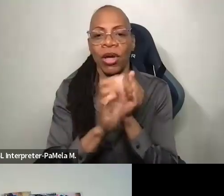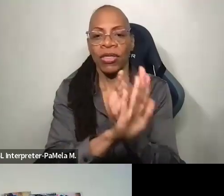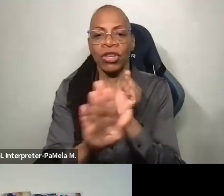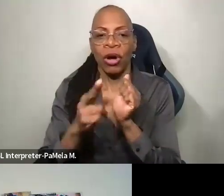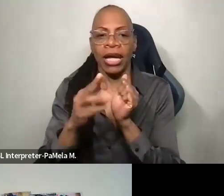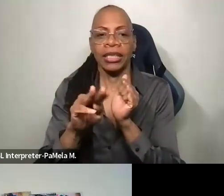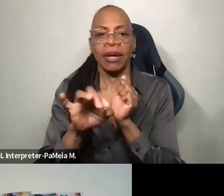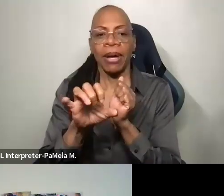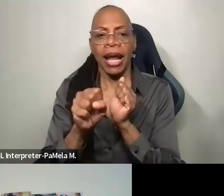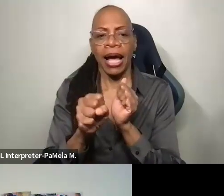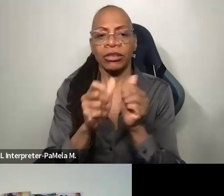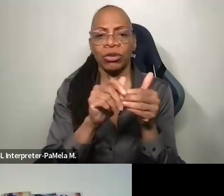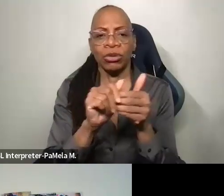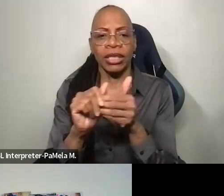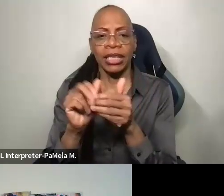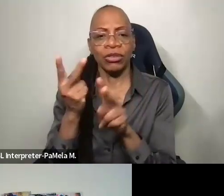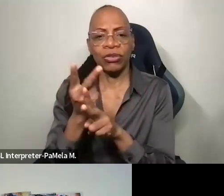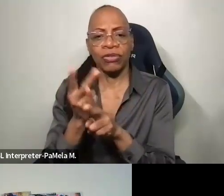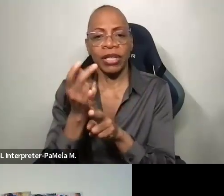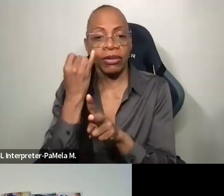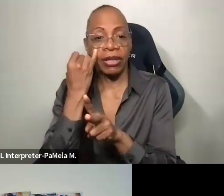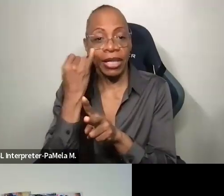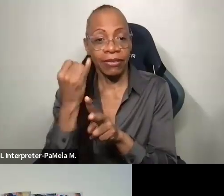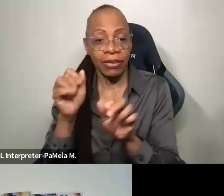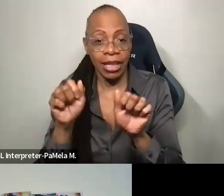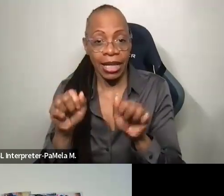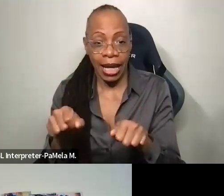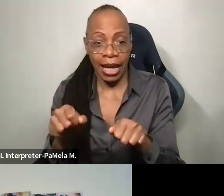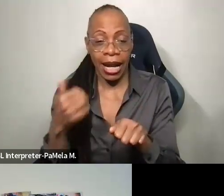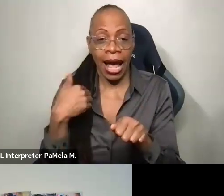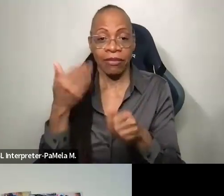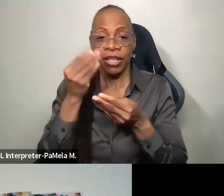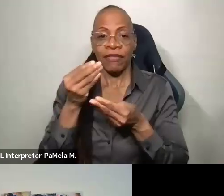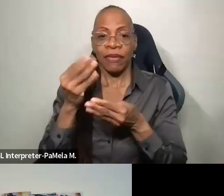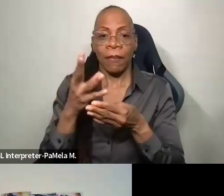of that information somewhere else. But I could see a way, I mean, as a previous HMIS lead, I could see a way